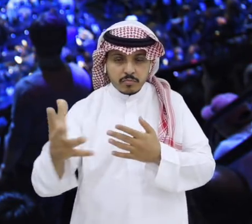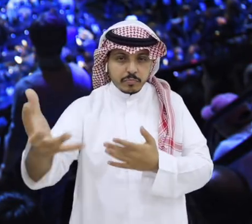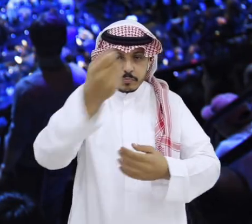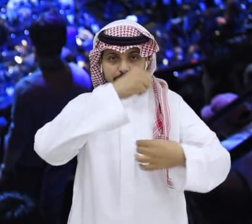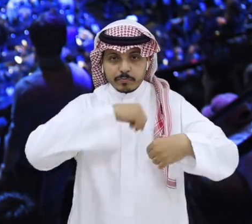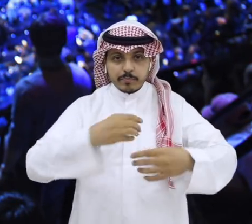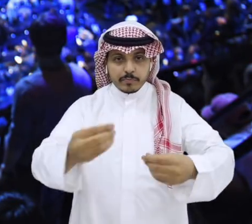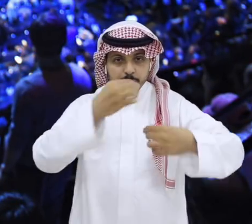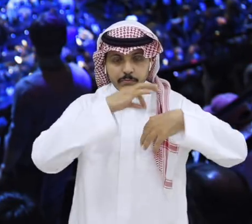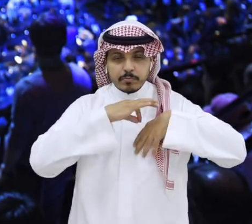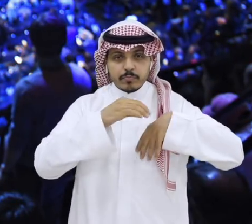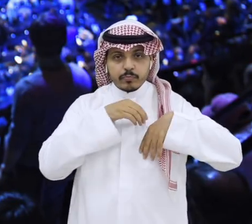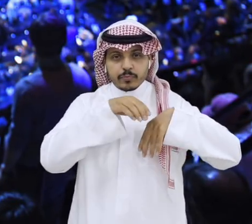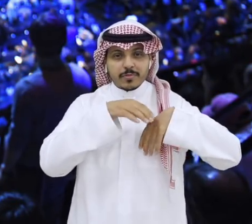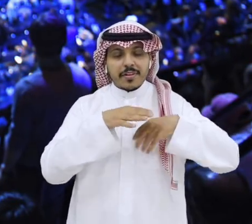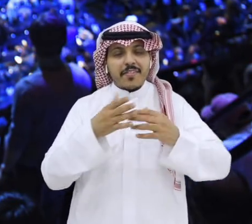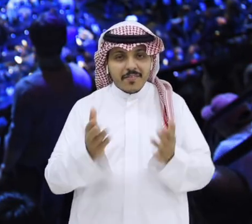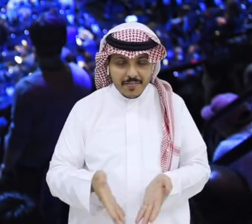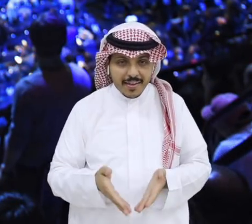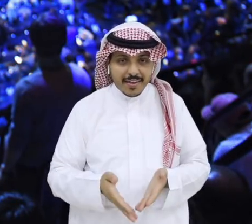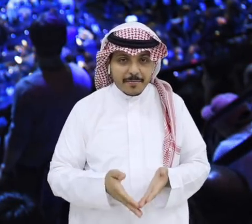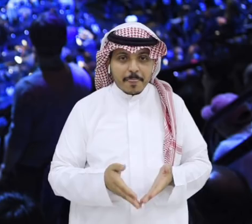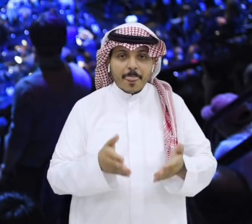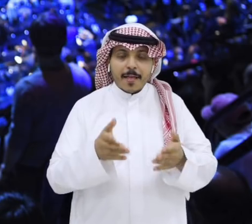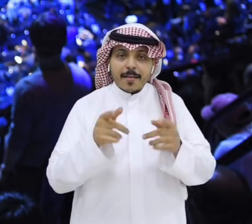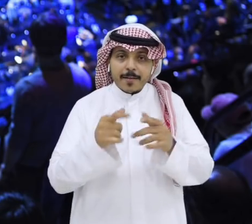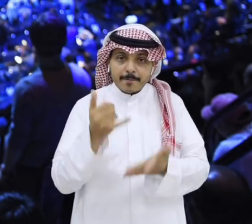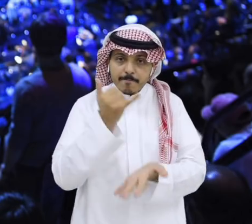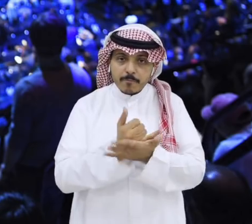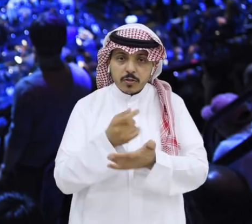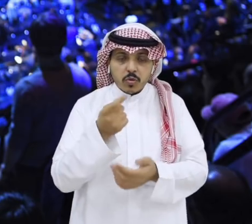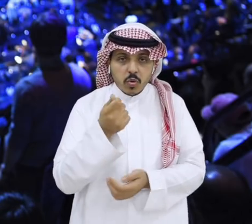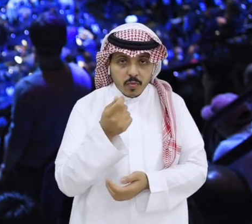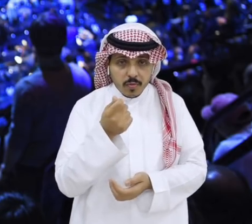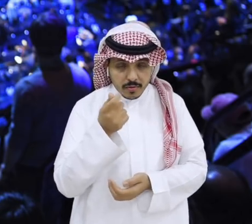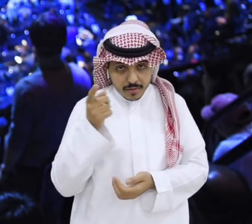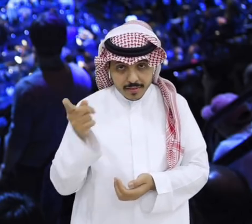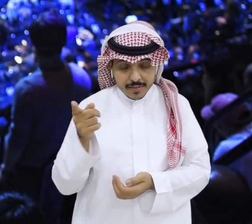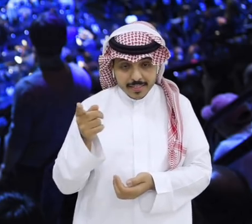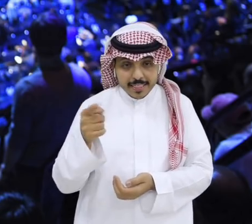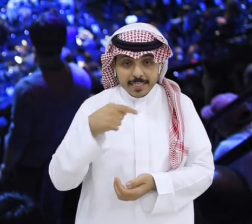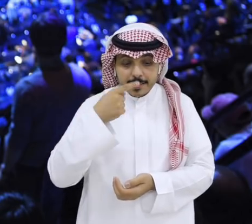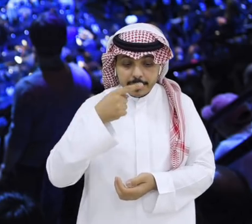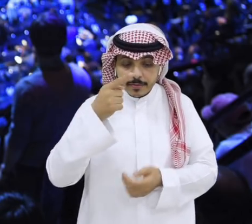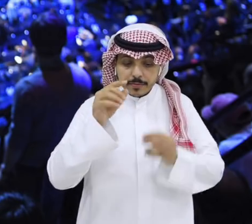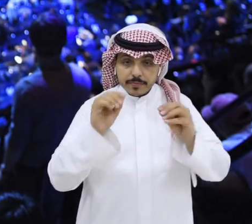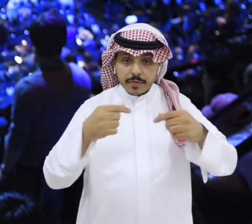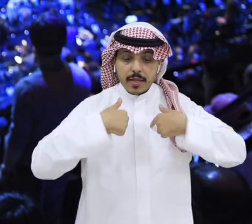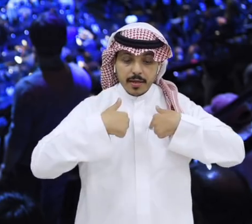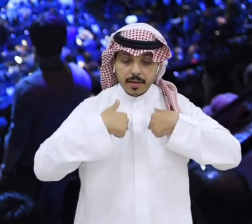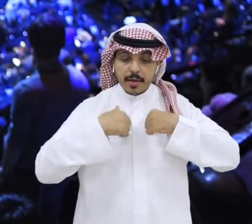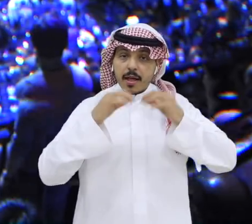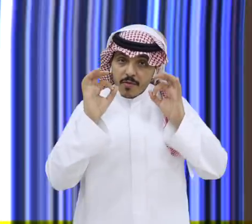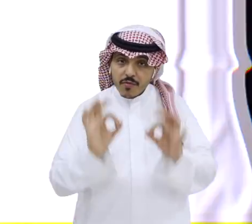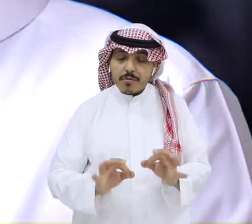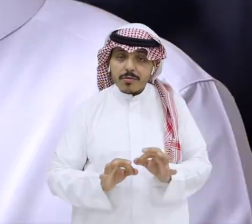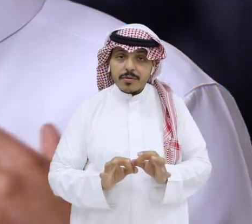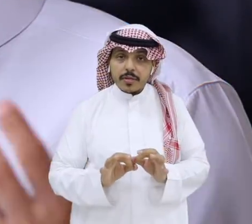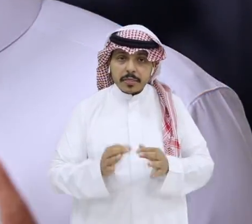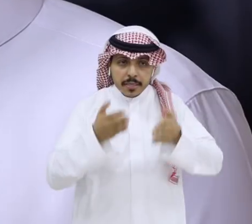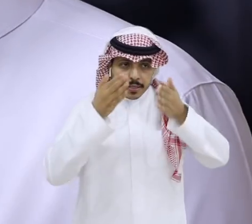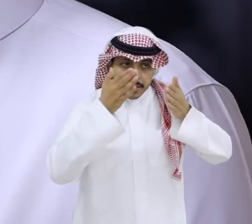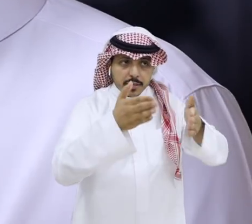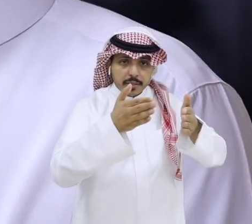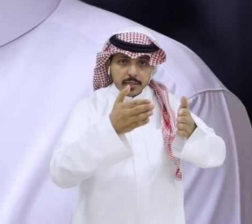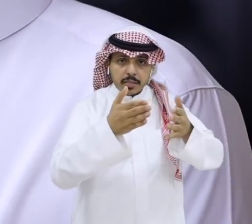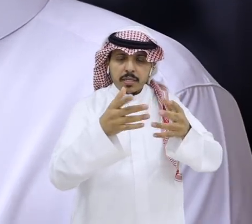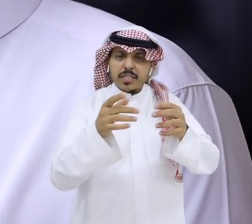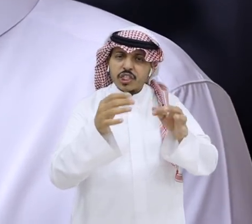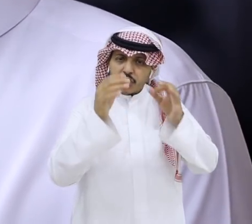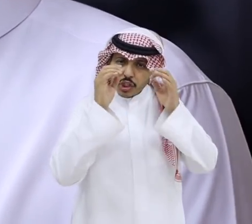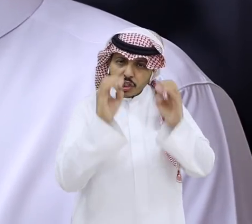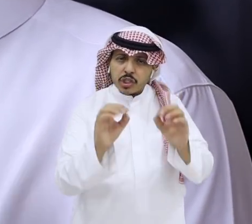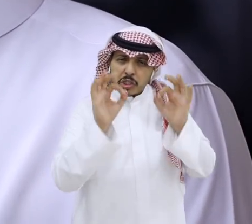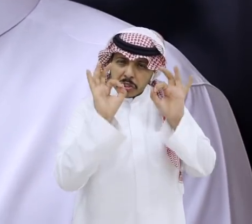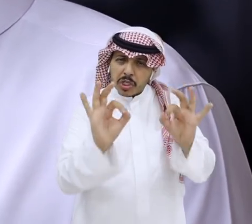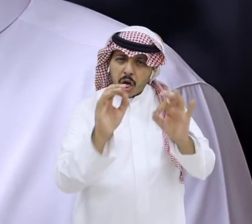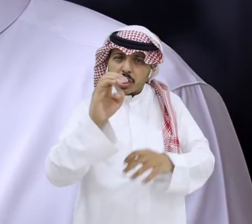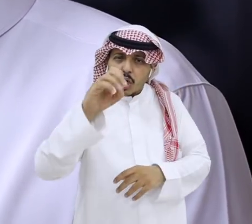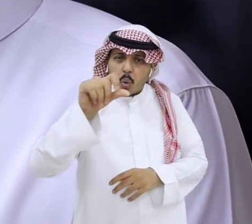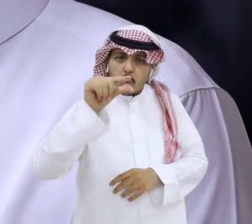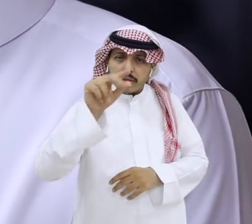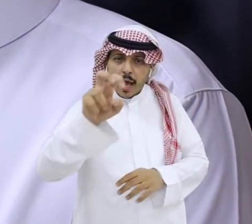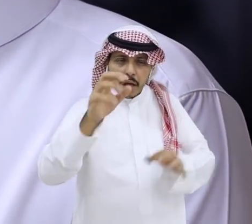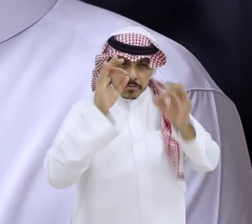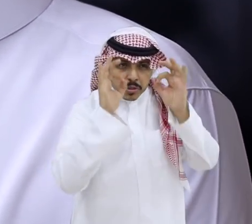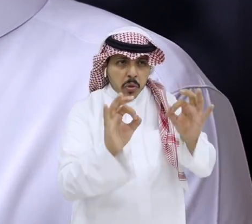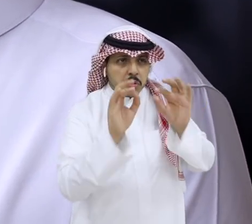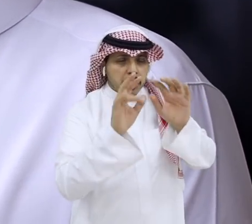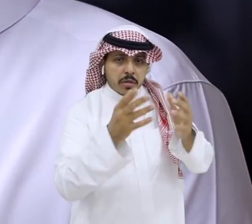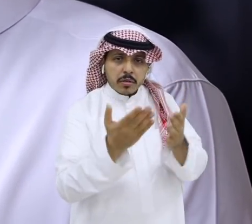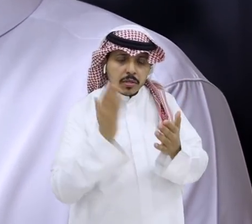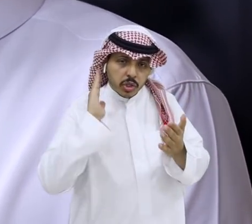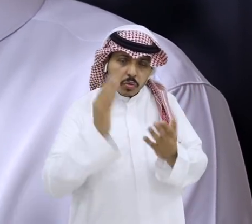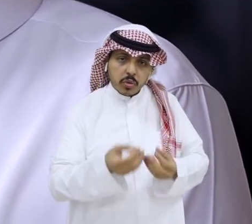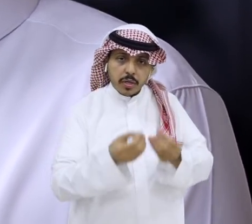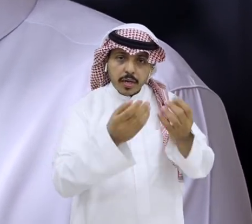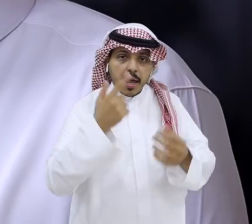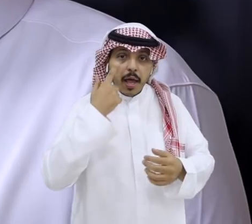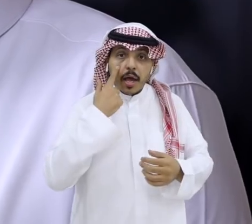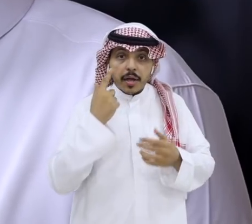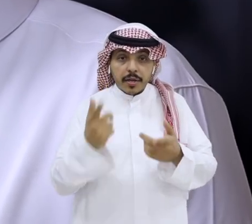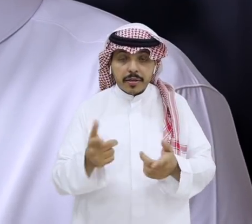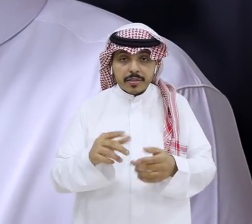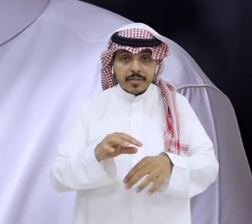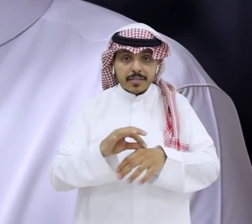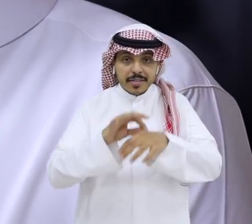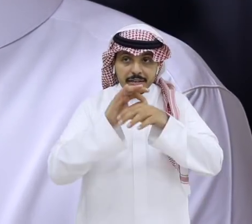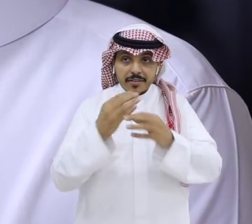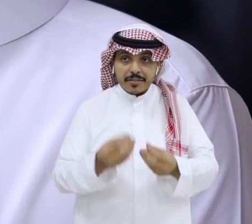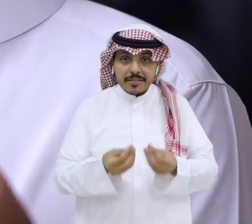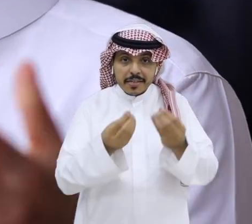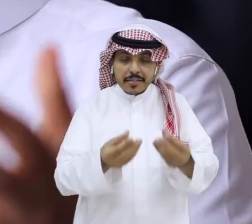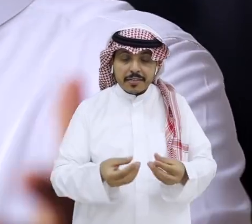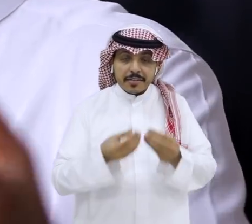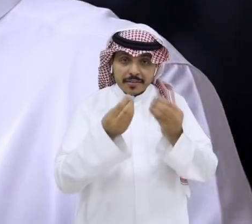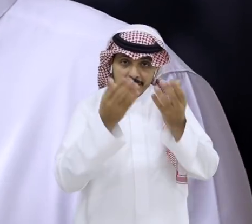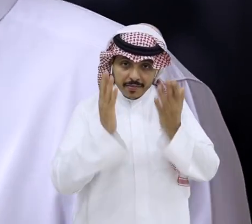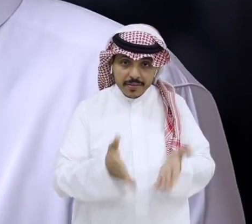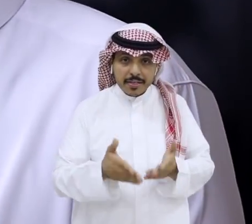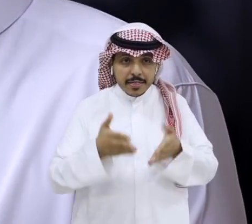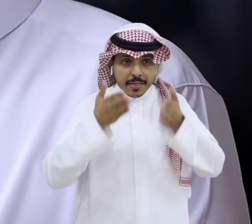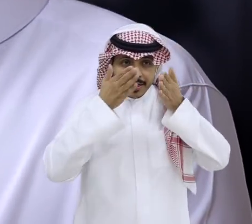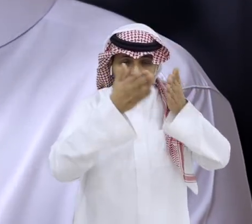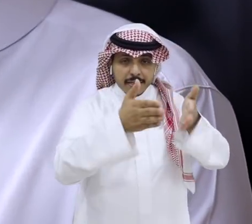The chief financial officer of apple says that Apple must focus on the quality of their products.